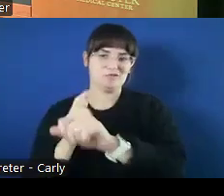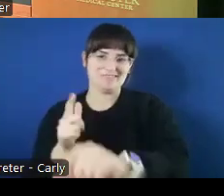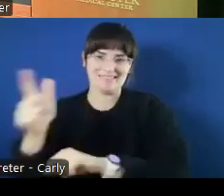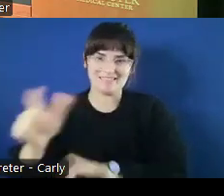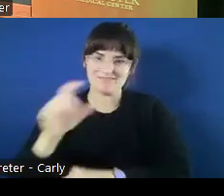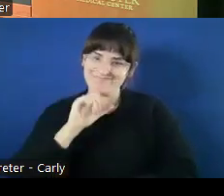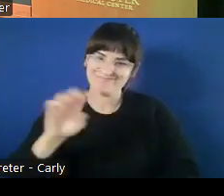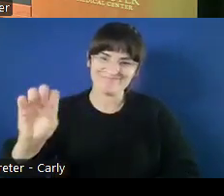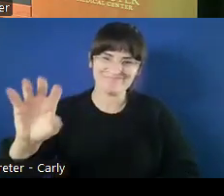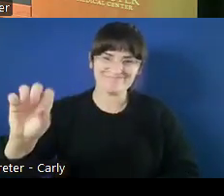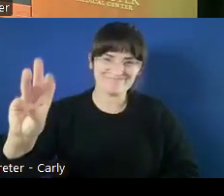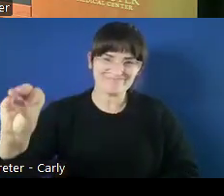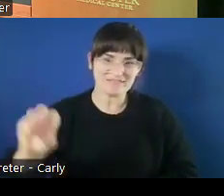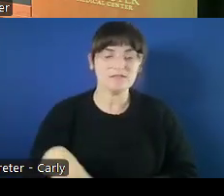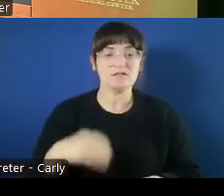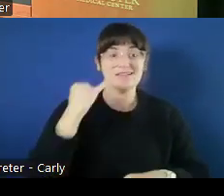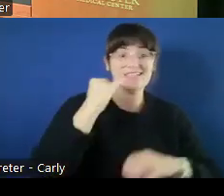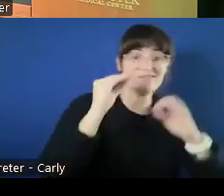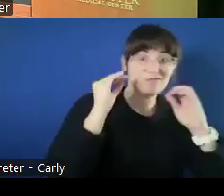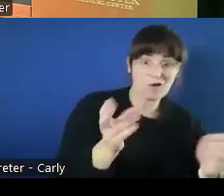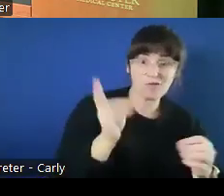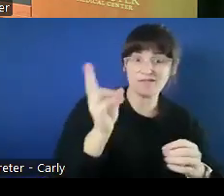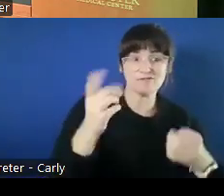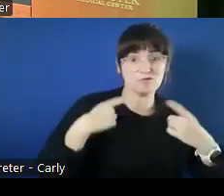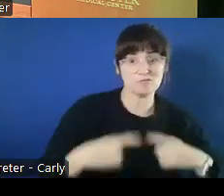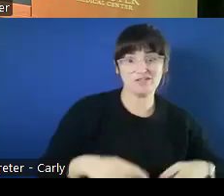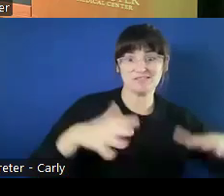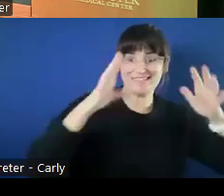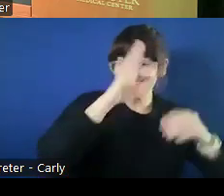somebody has no history of depression or anxiety and for the first time is presenting with these